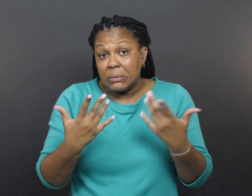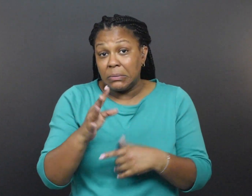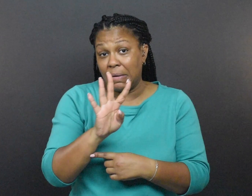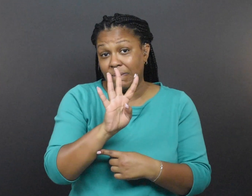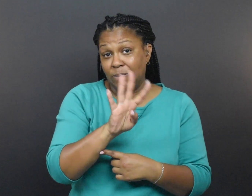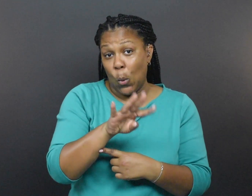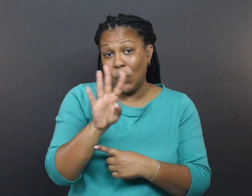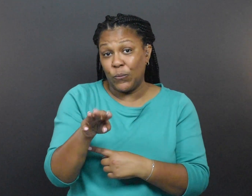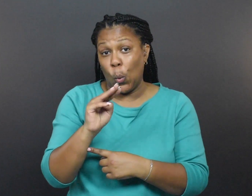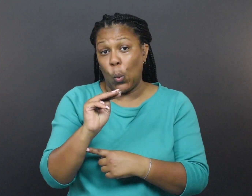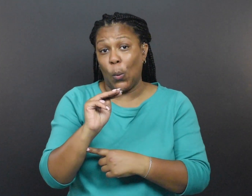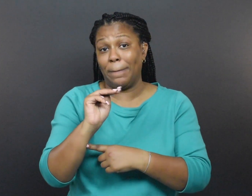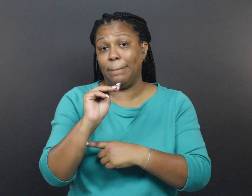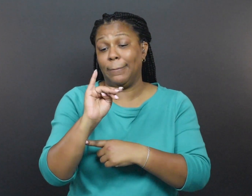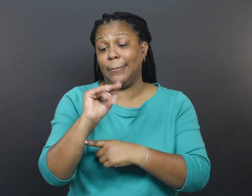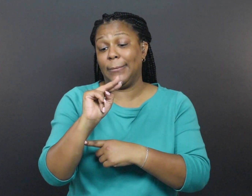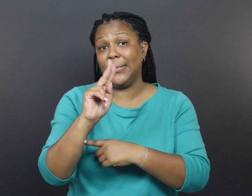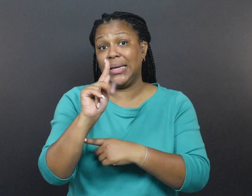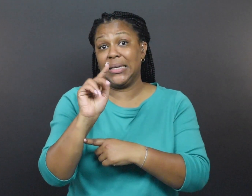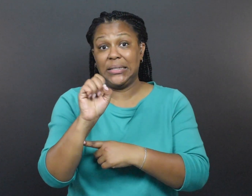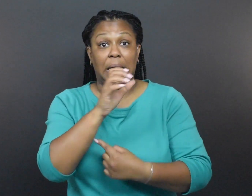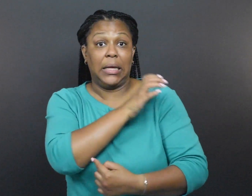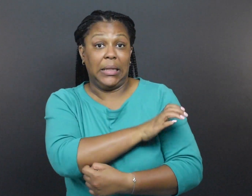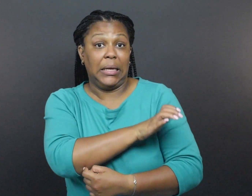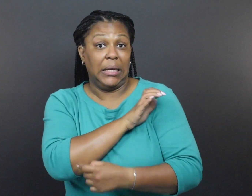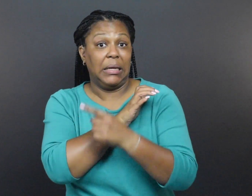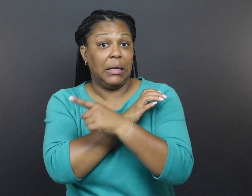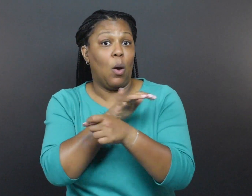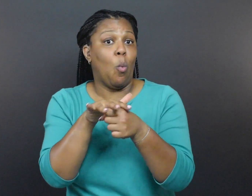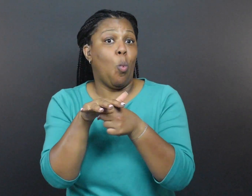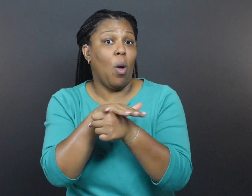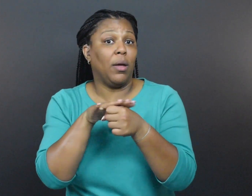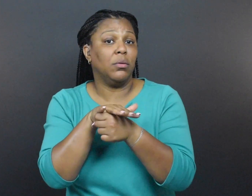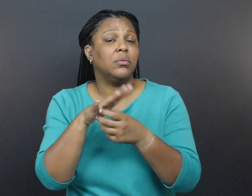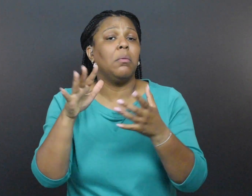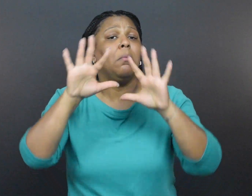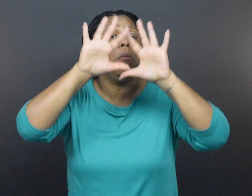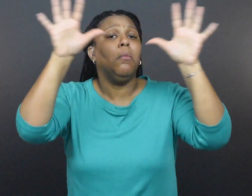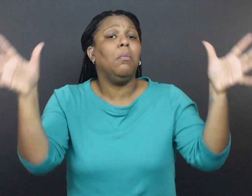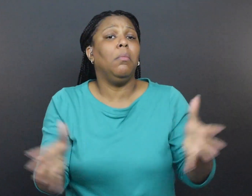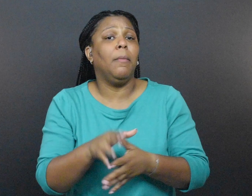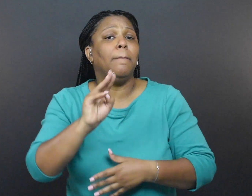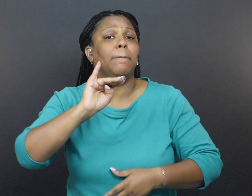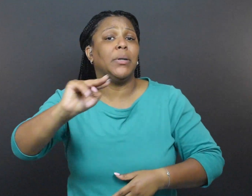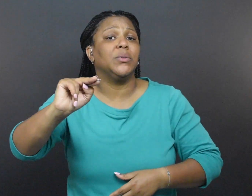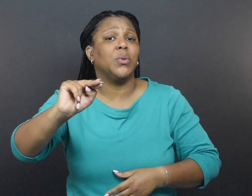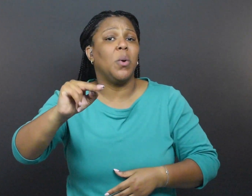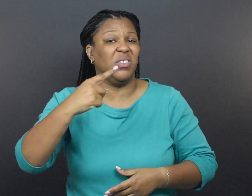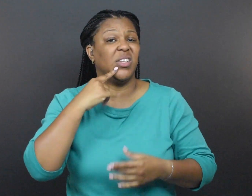At least 44 Minute Clinic locations around Minnesota say they will vaccinate children